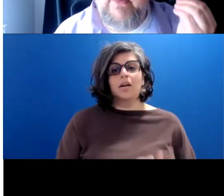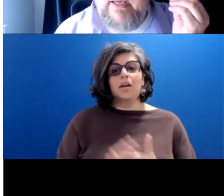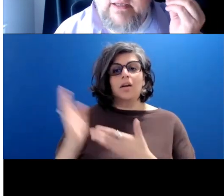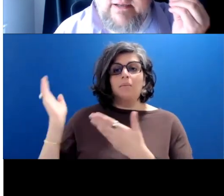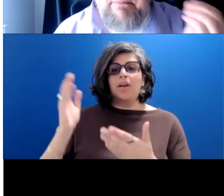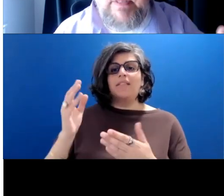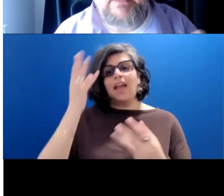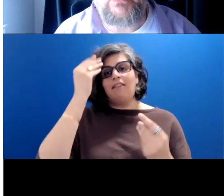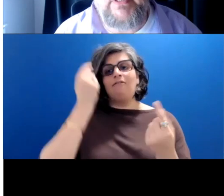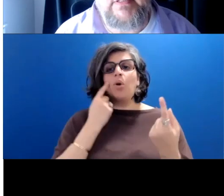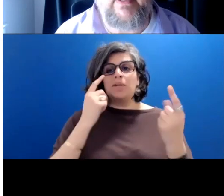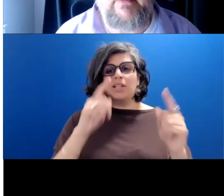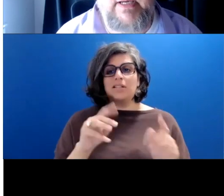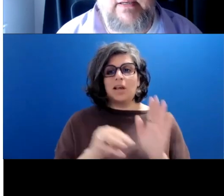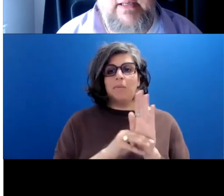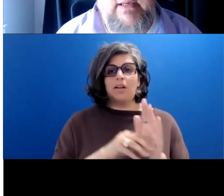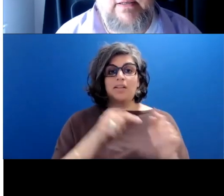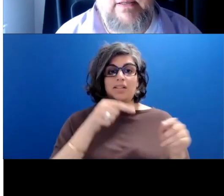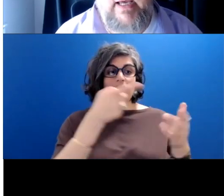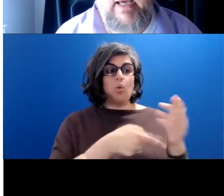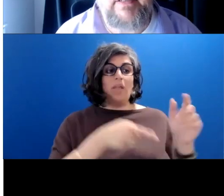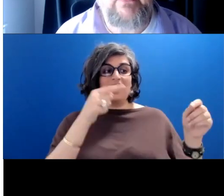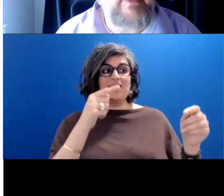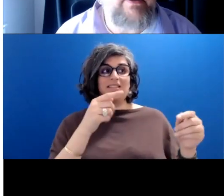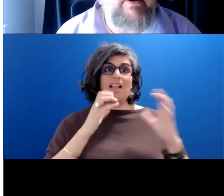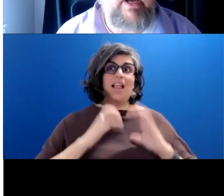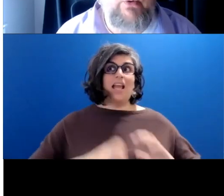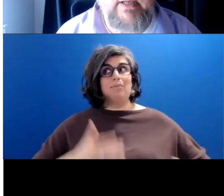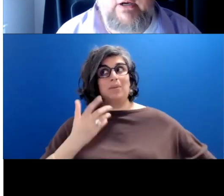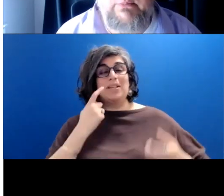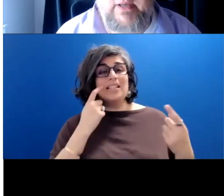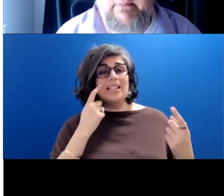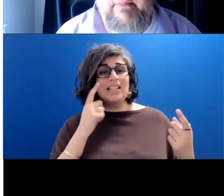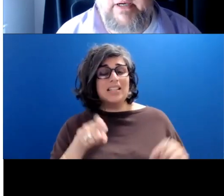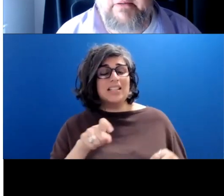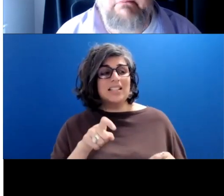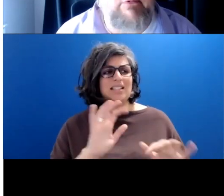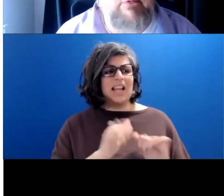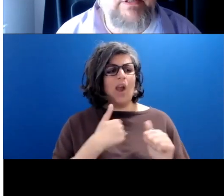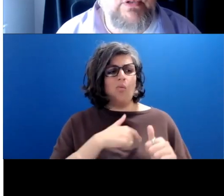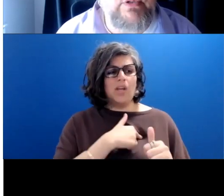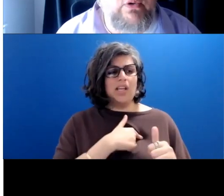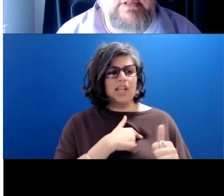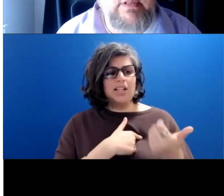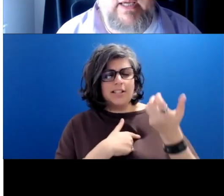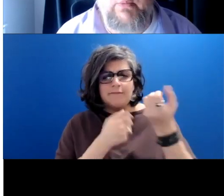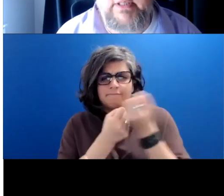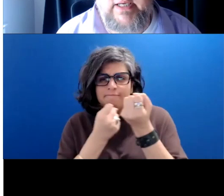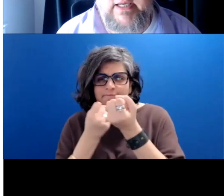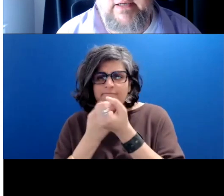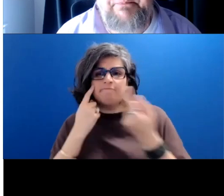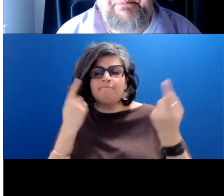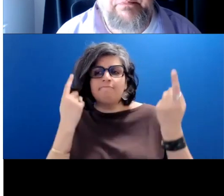of like, this is is what this client might need and let's figure out how we can help them reach those goals and get what they need.